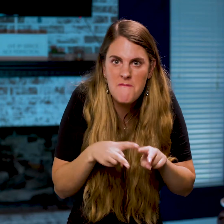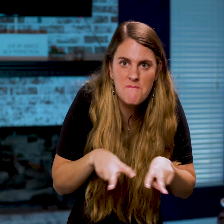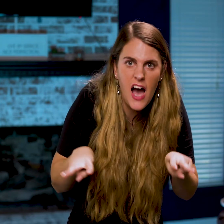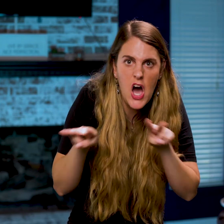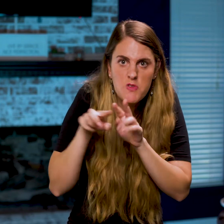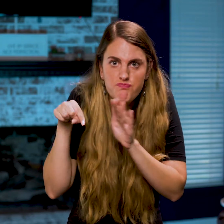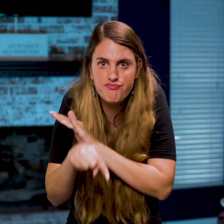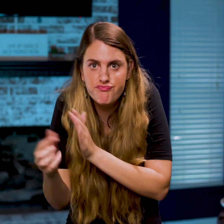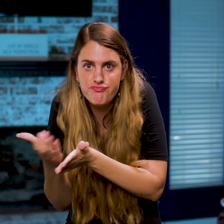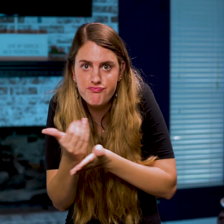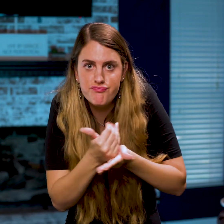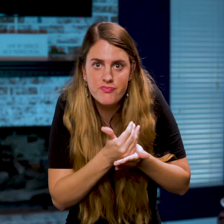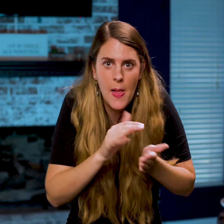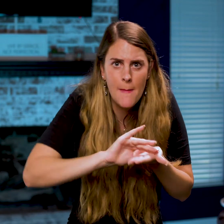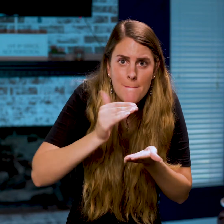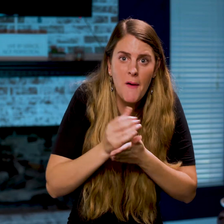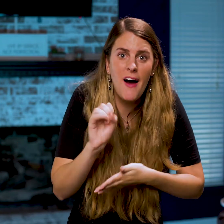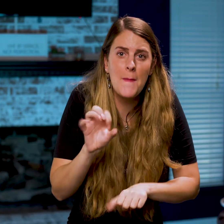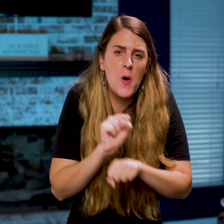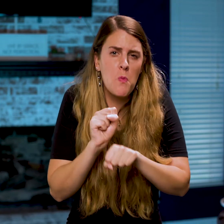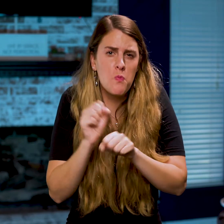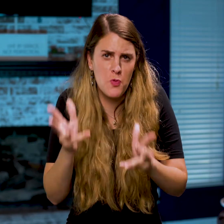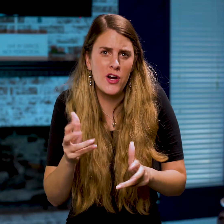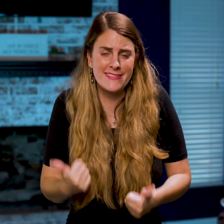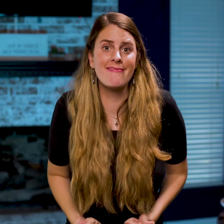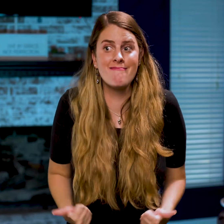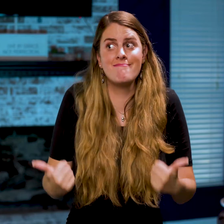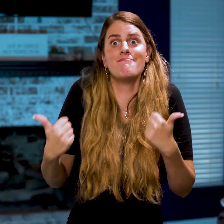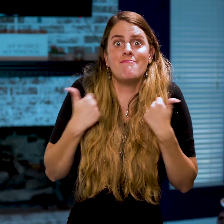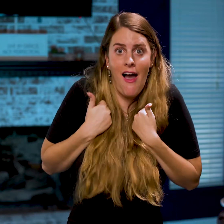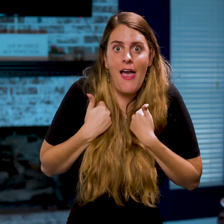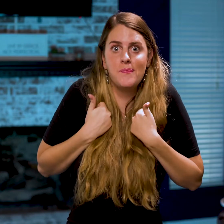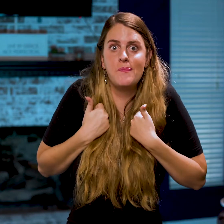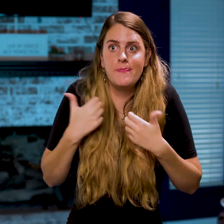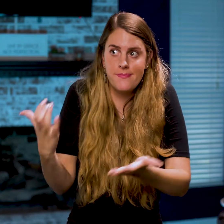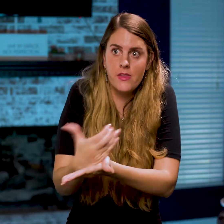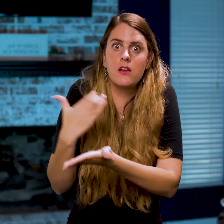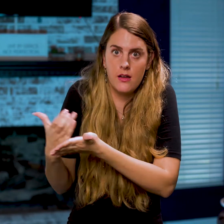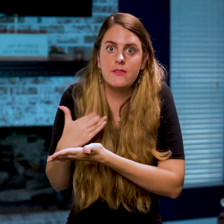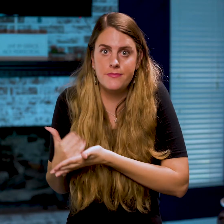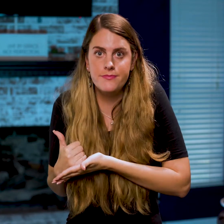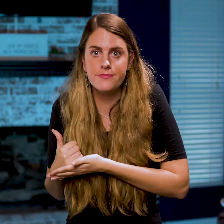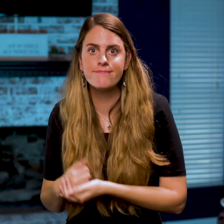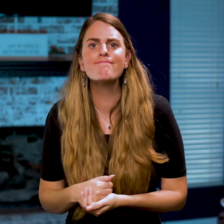valued at the amount of a worker’s lifelong income.